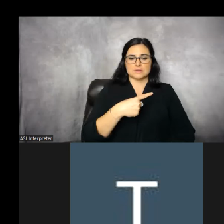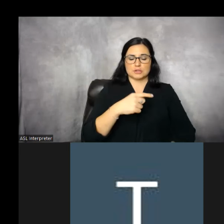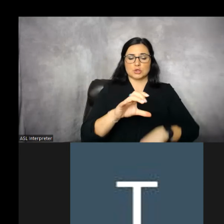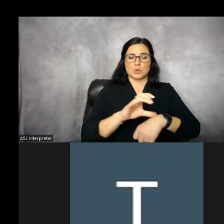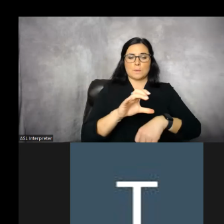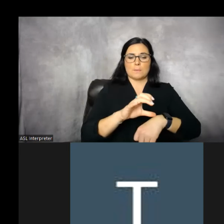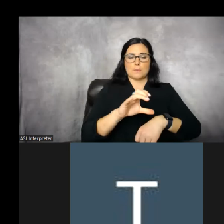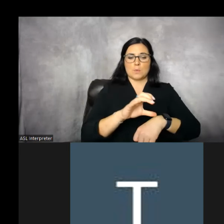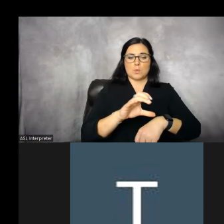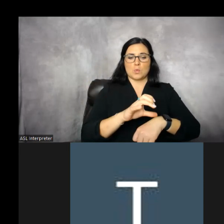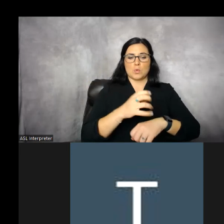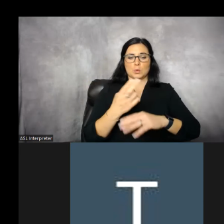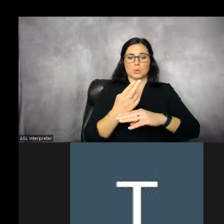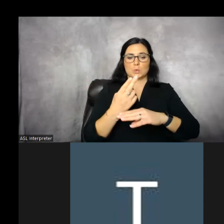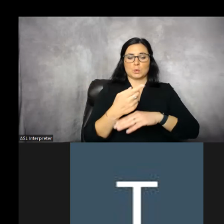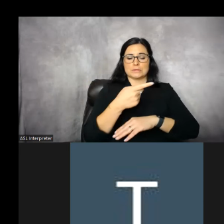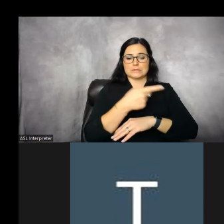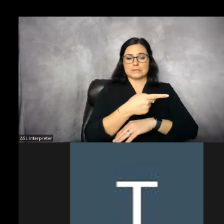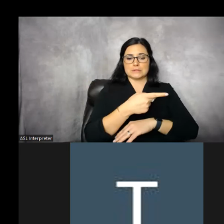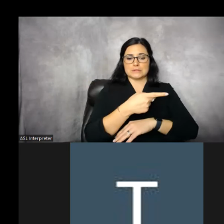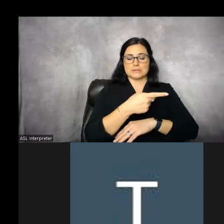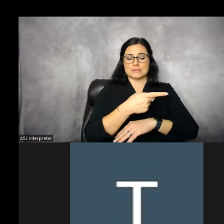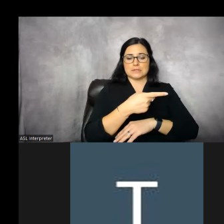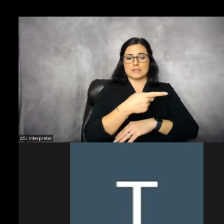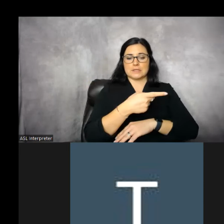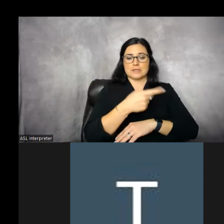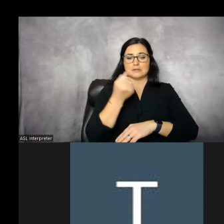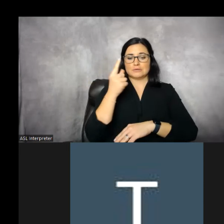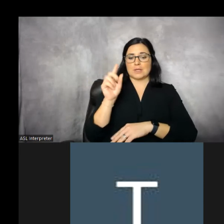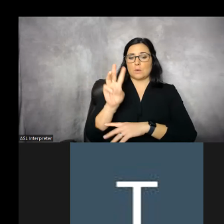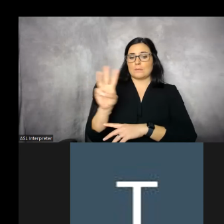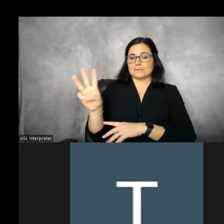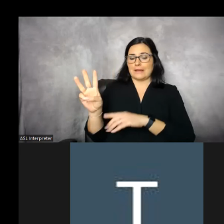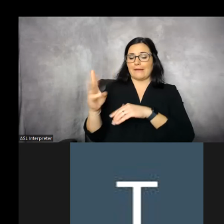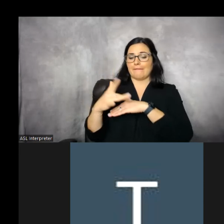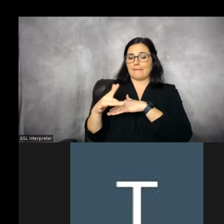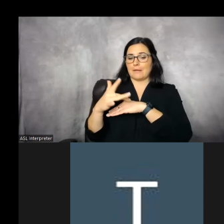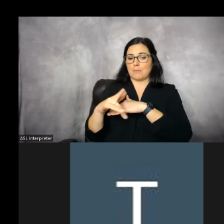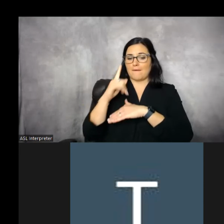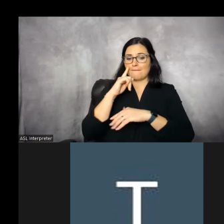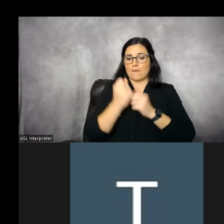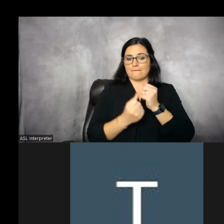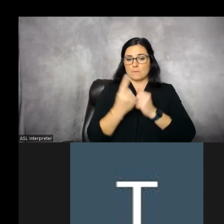from Paul Lee -- no, I'm sorry, Amela. Amela, did you want to unmute yourself?